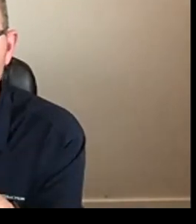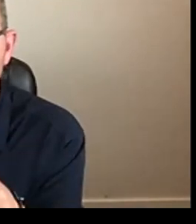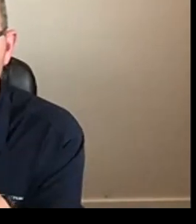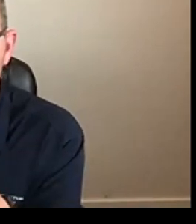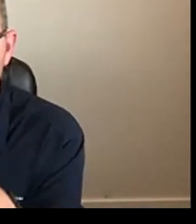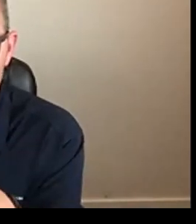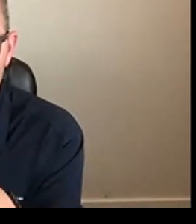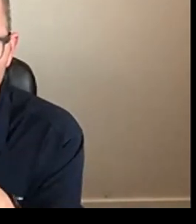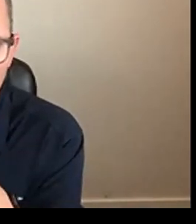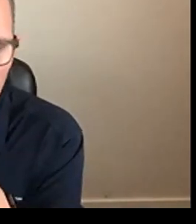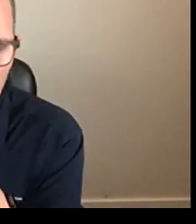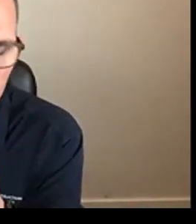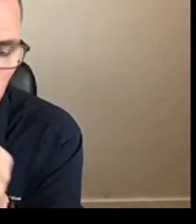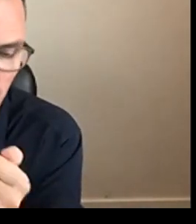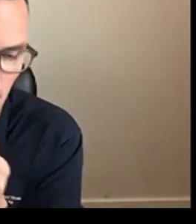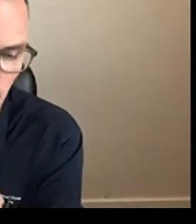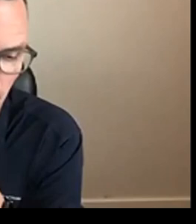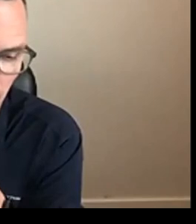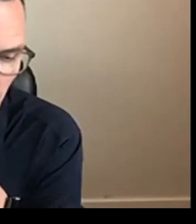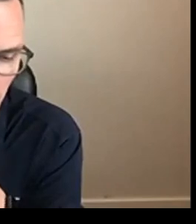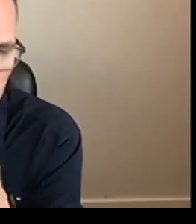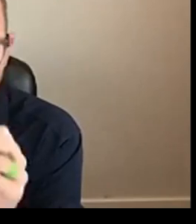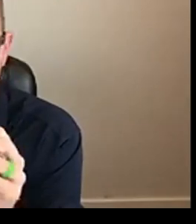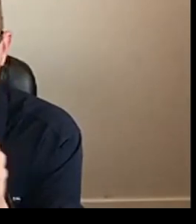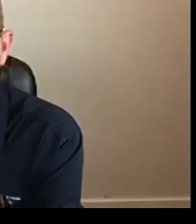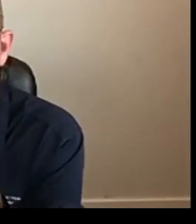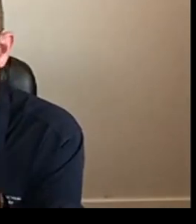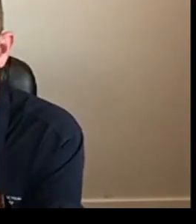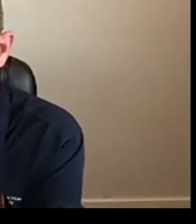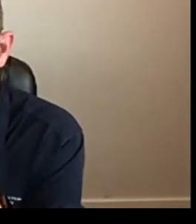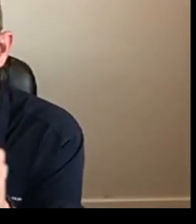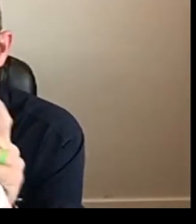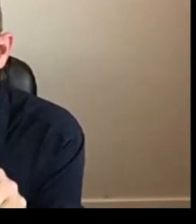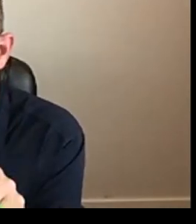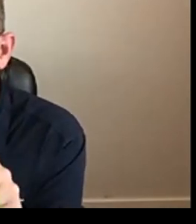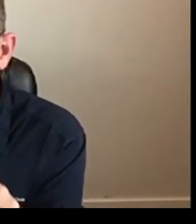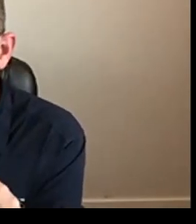the governor's office develop disability affairs for inviting us on. I'm going to share my